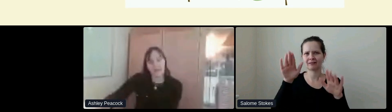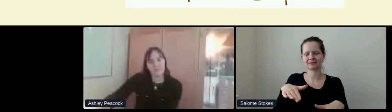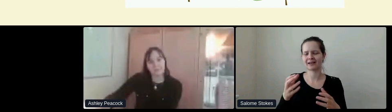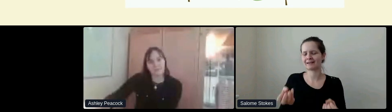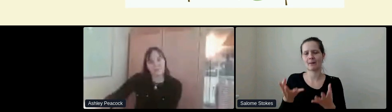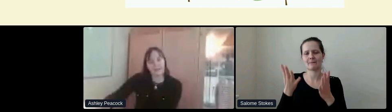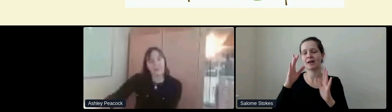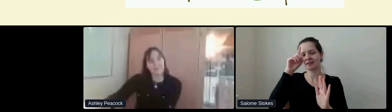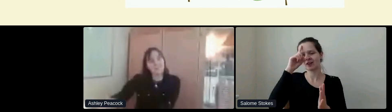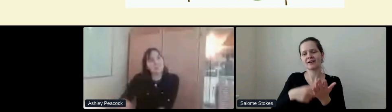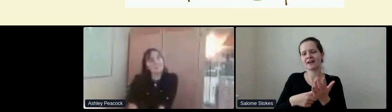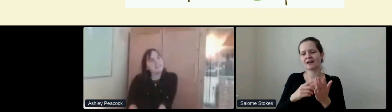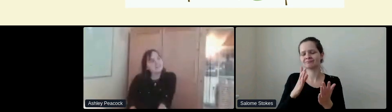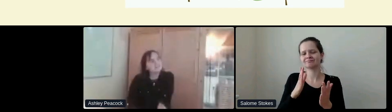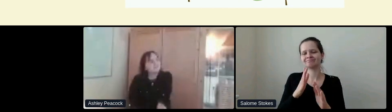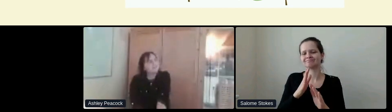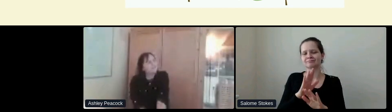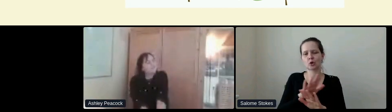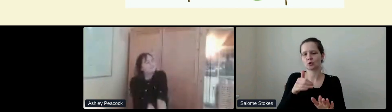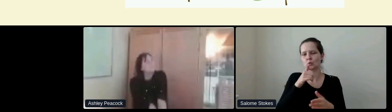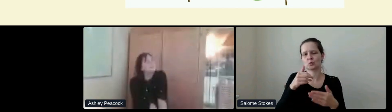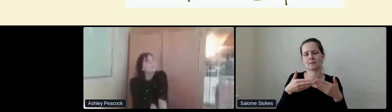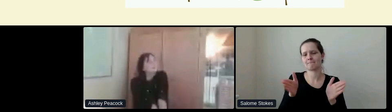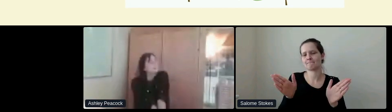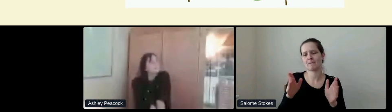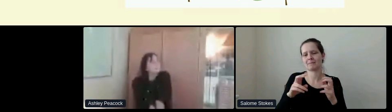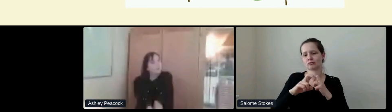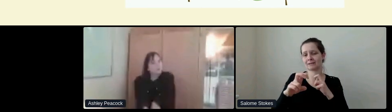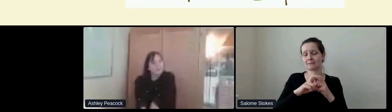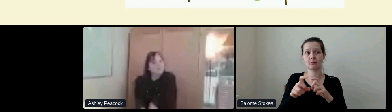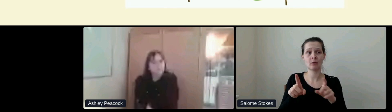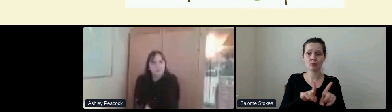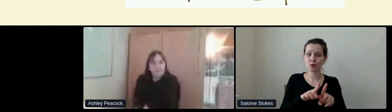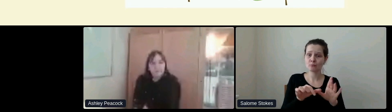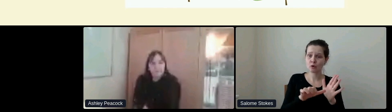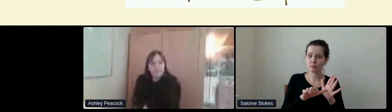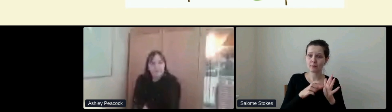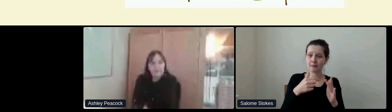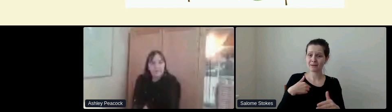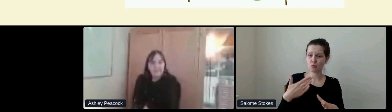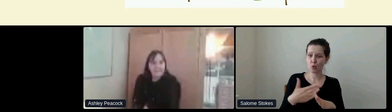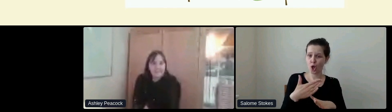This does have this big knock-on effect with work, right? Because if you're late,